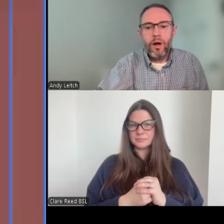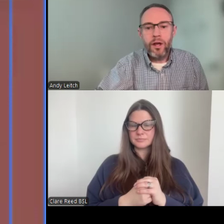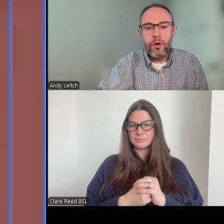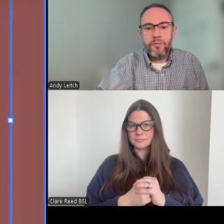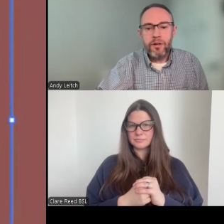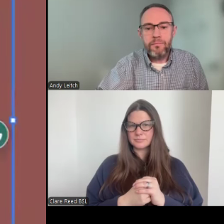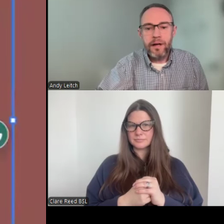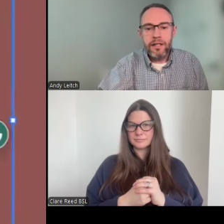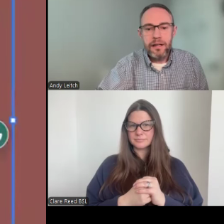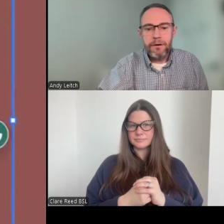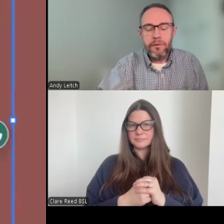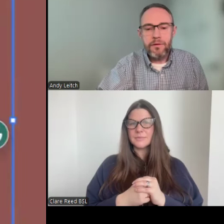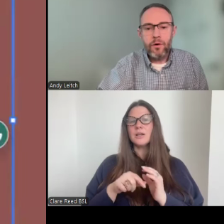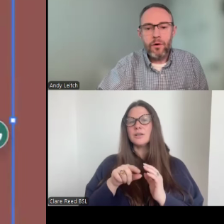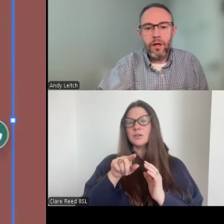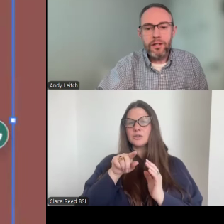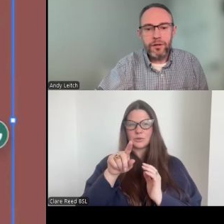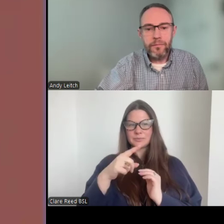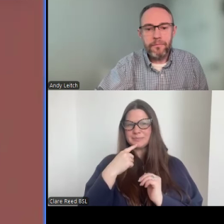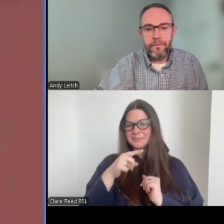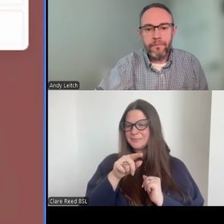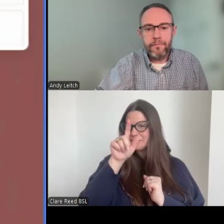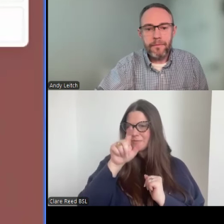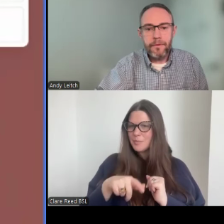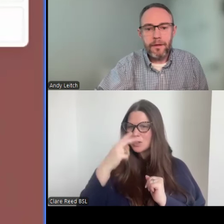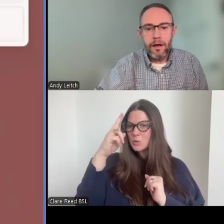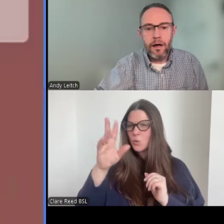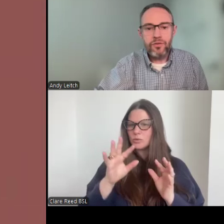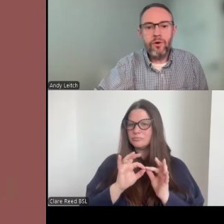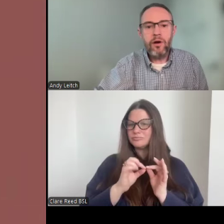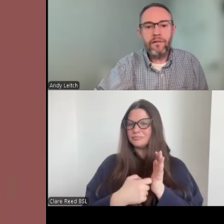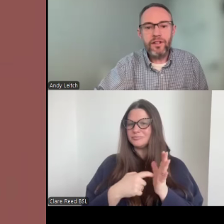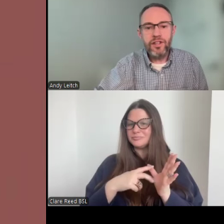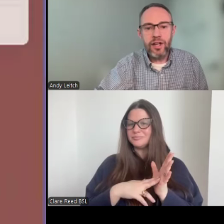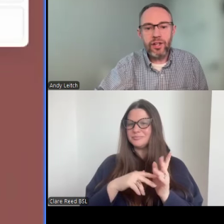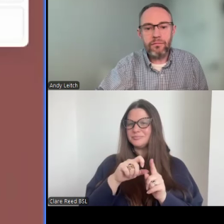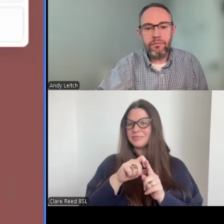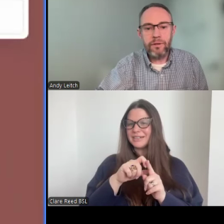We're going to call this person brandysnap, aren't we? All I do, I just roll over the section.